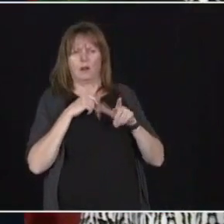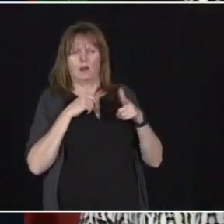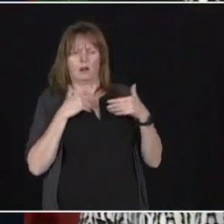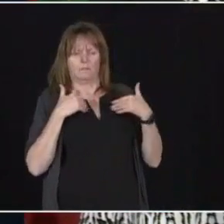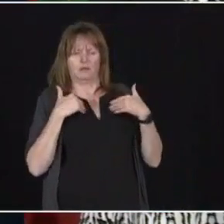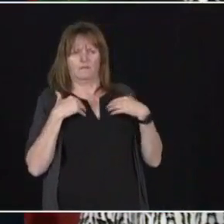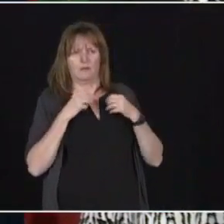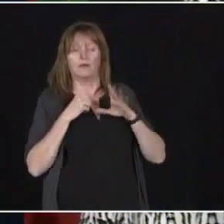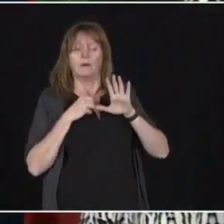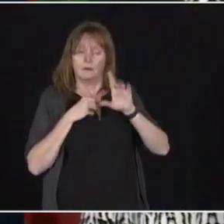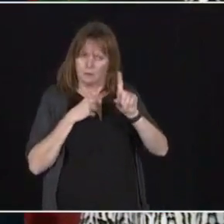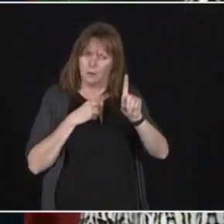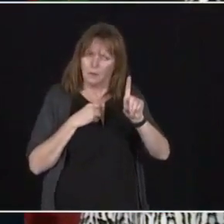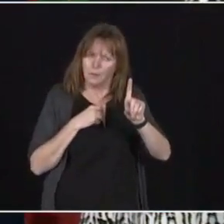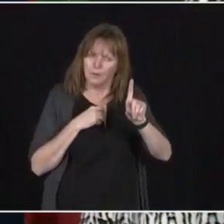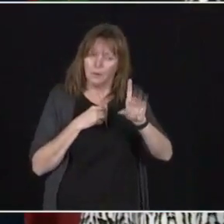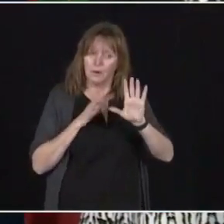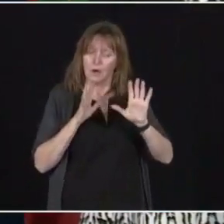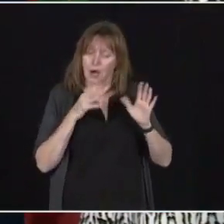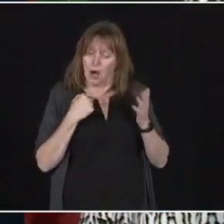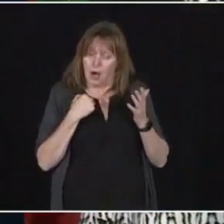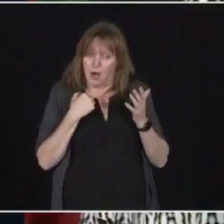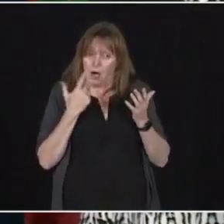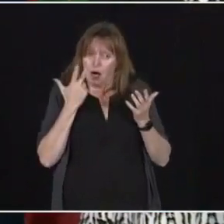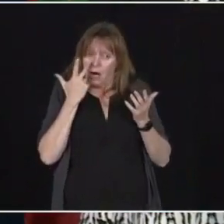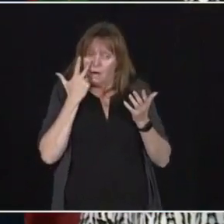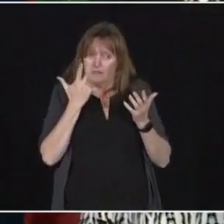that? Before I pass it to the Minister of Health,